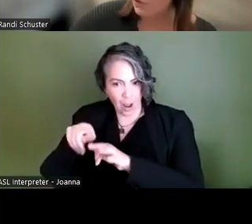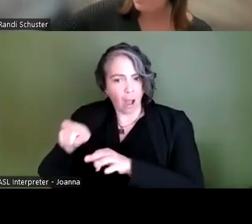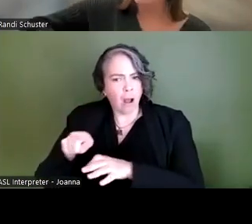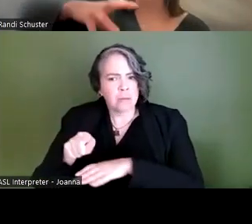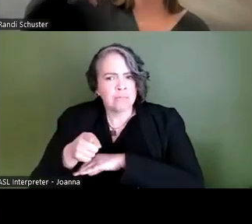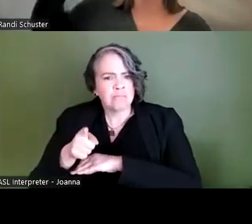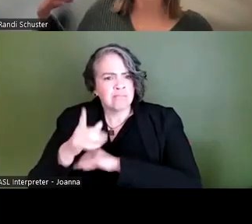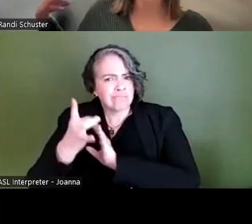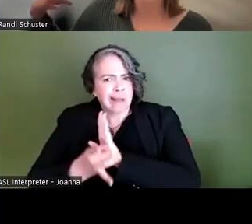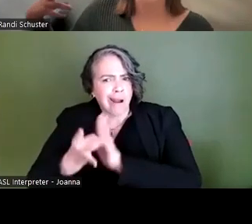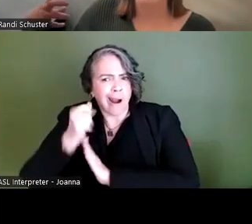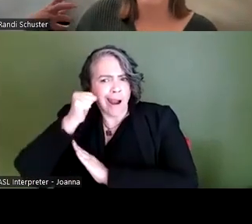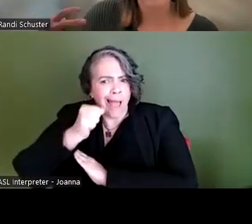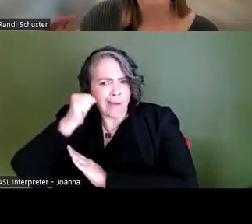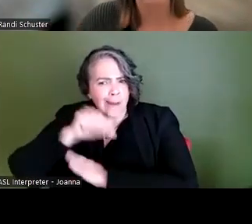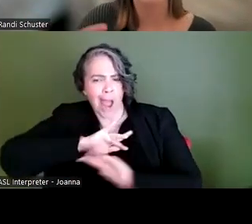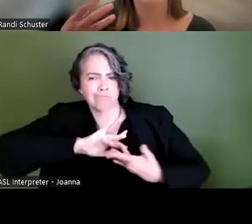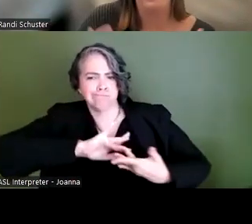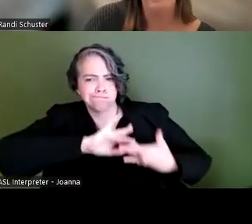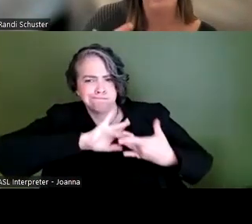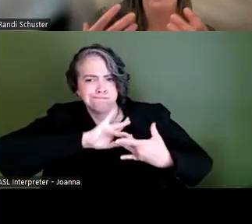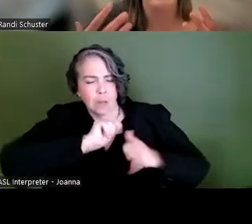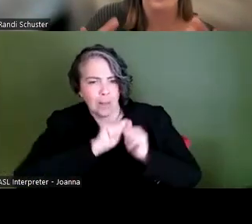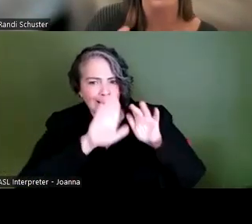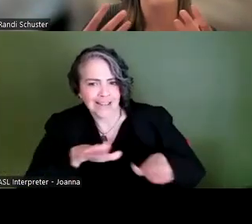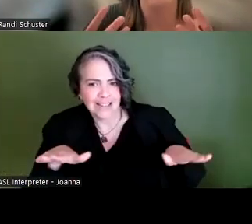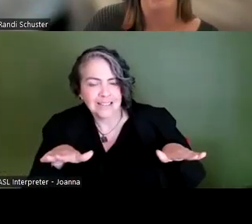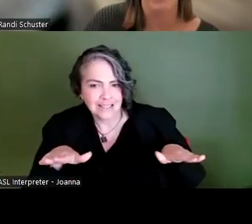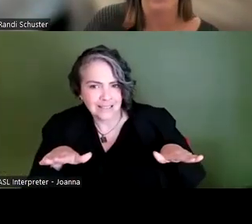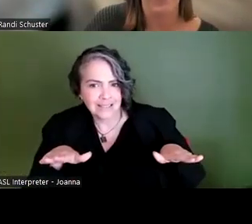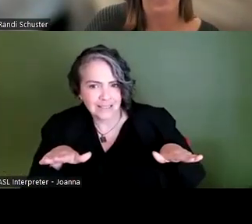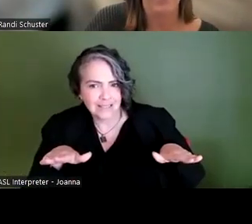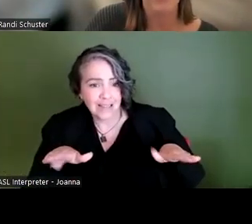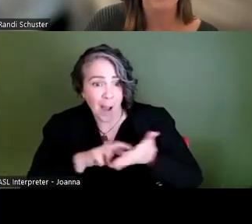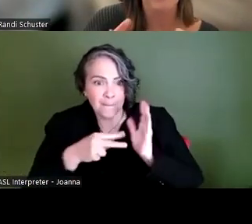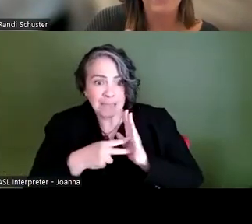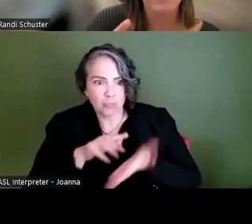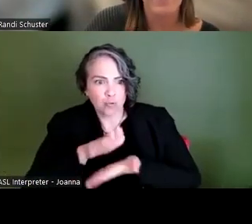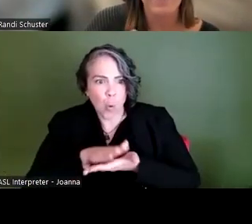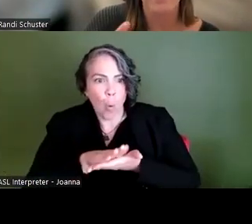as well as historical relationships, which allow for intensive monitoring during very sensitive